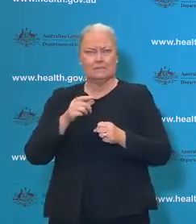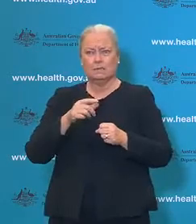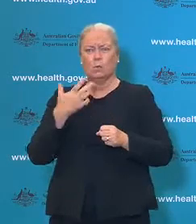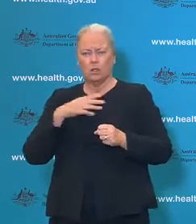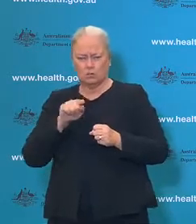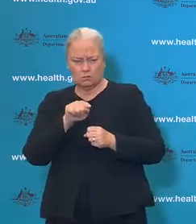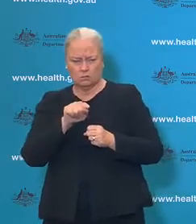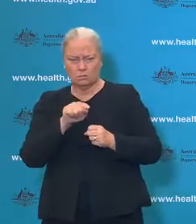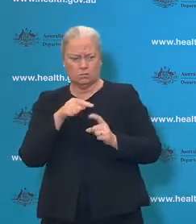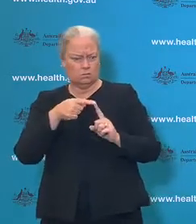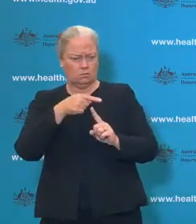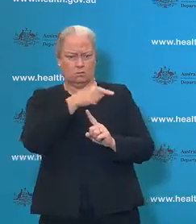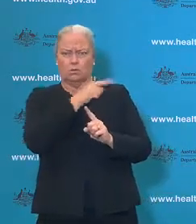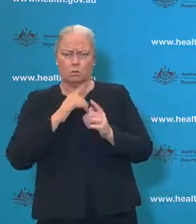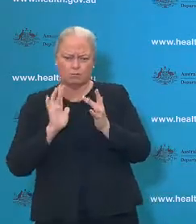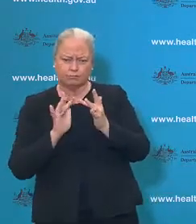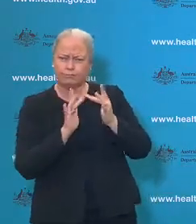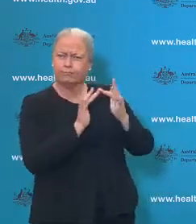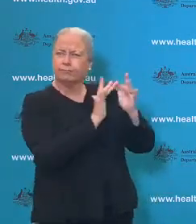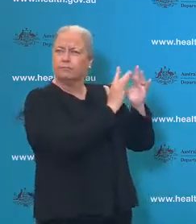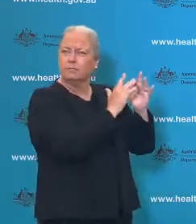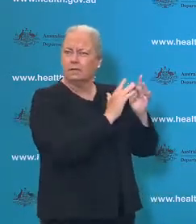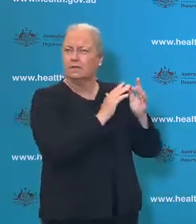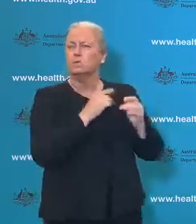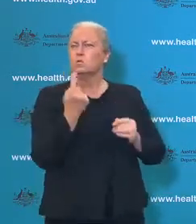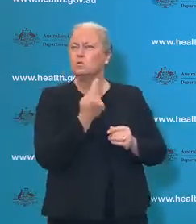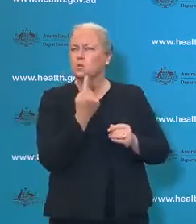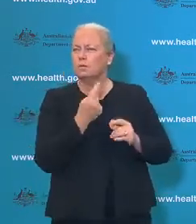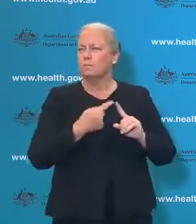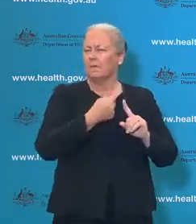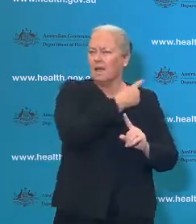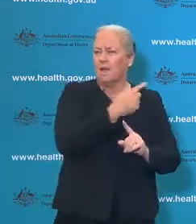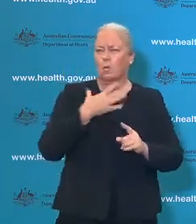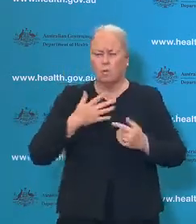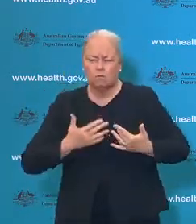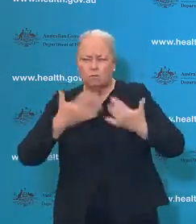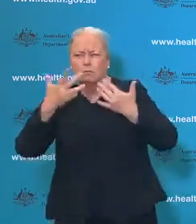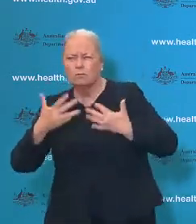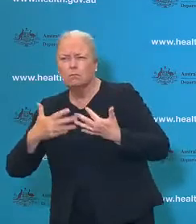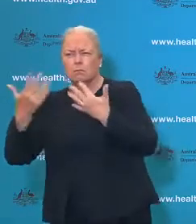information flow as well as on the allocation and tracking of tasks and the